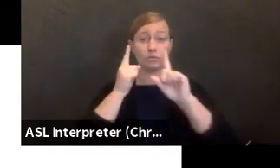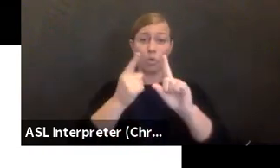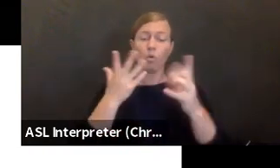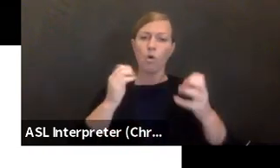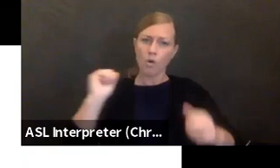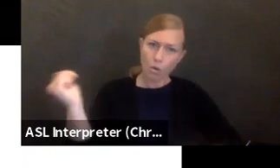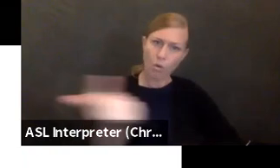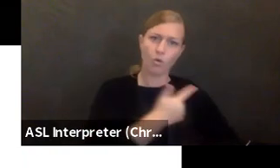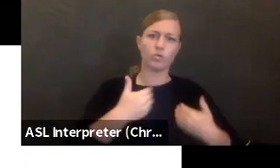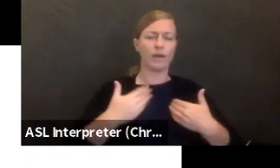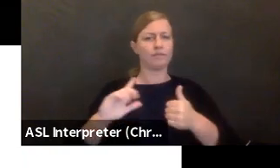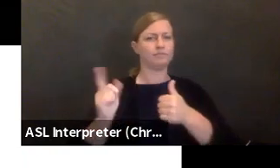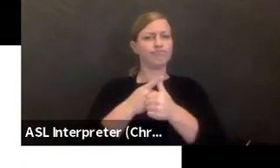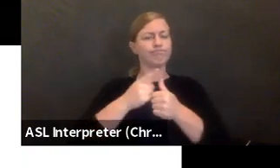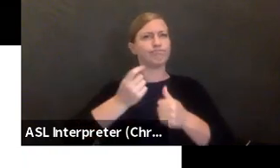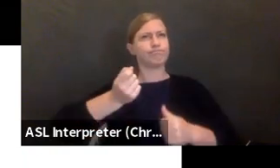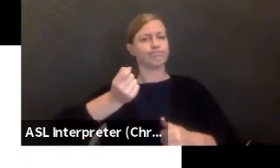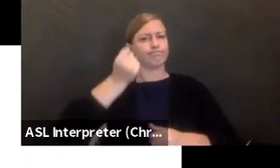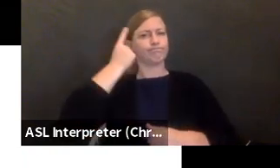Our overall objectives for the series are on the screen. Our big objective is